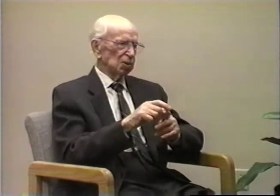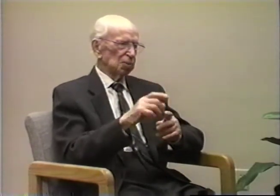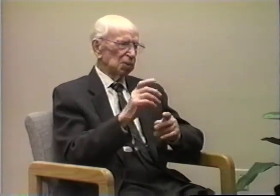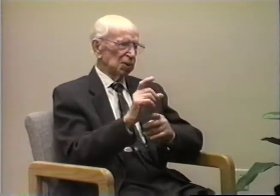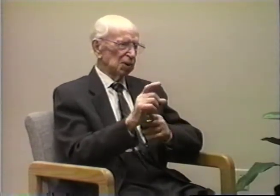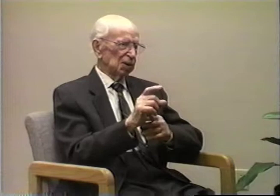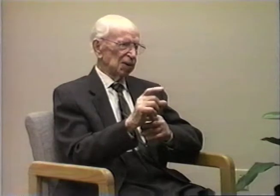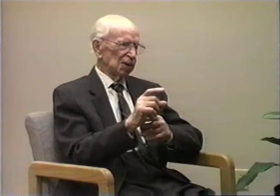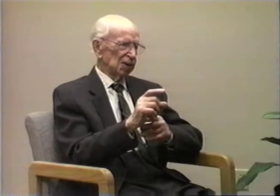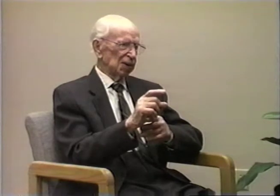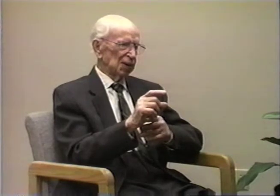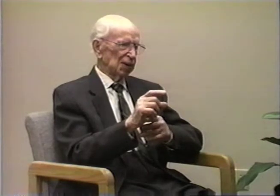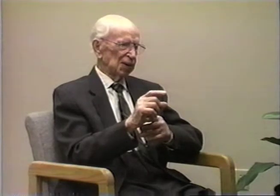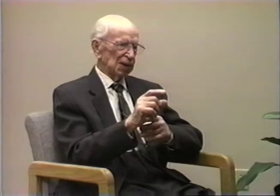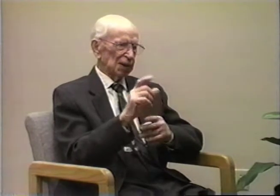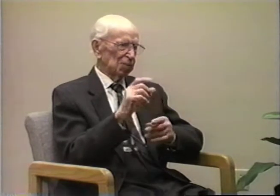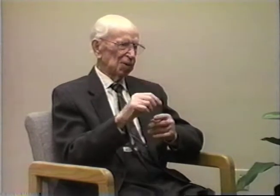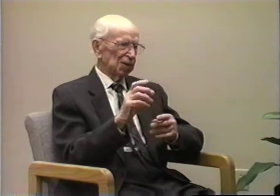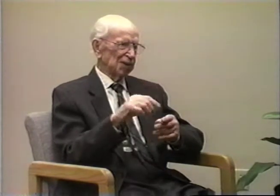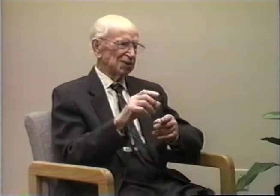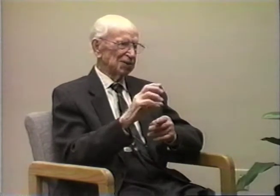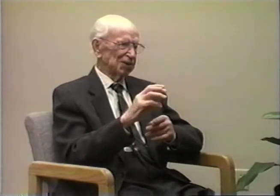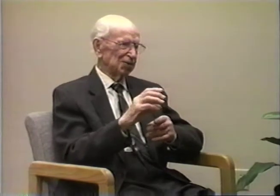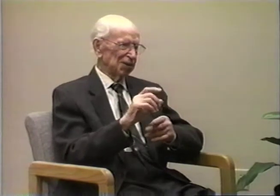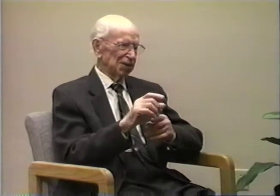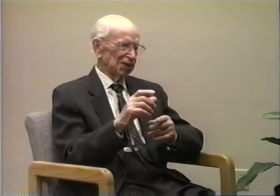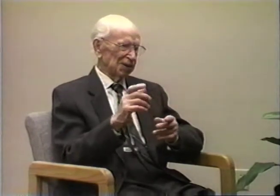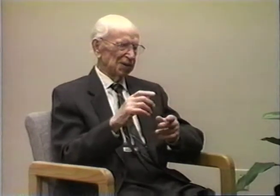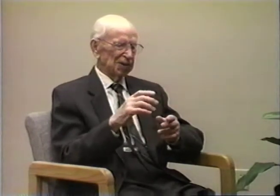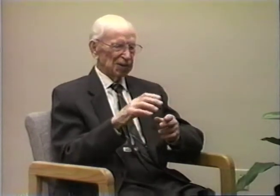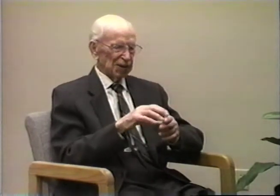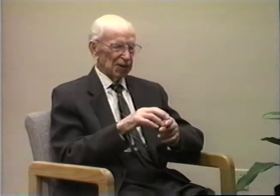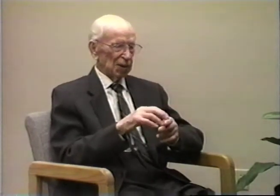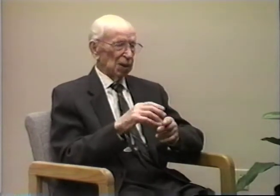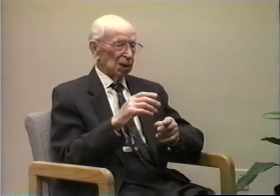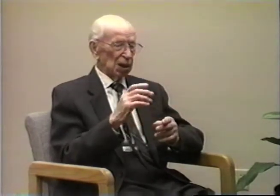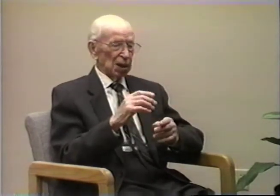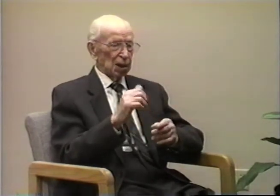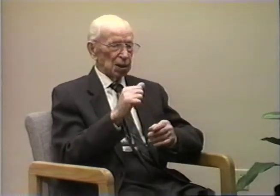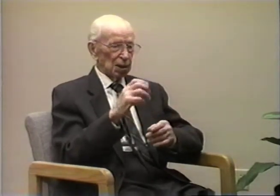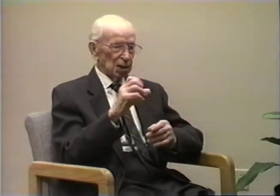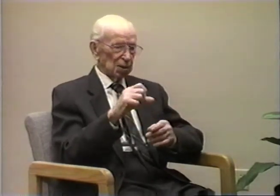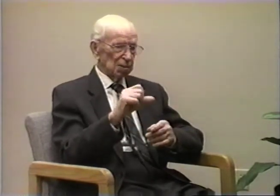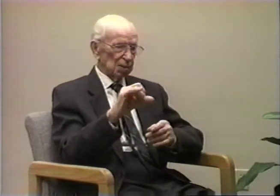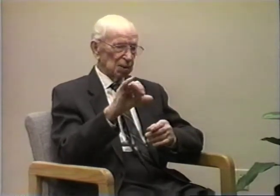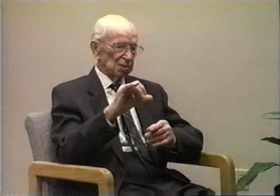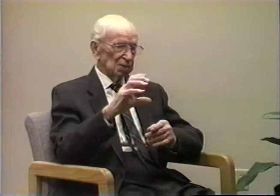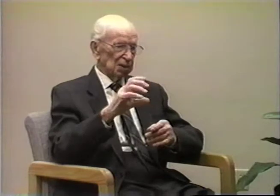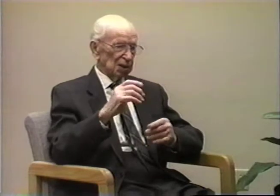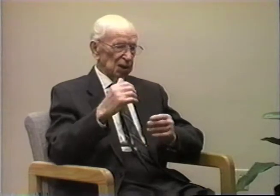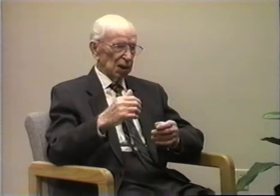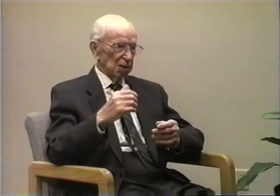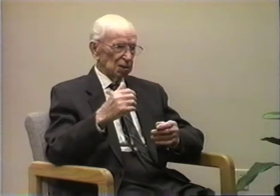and you could only have six words to each minute. You could only type at six words each minute,